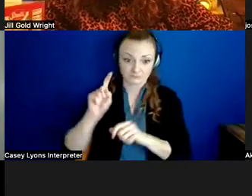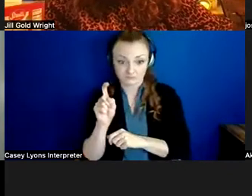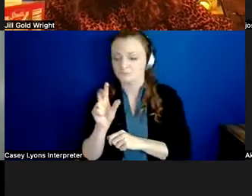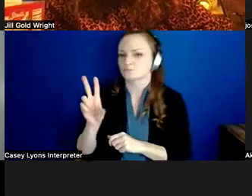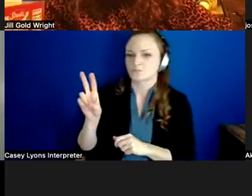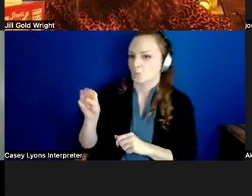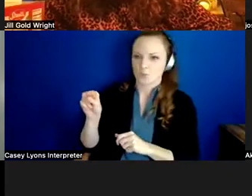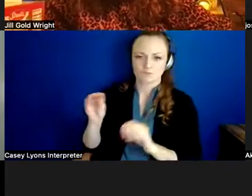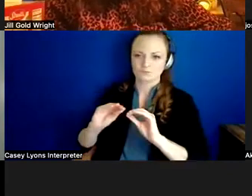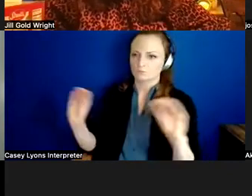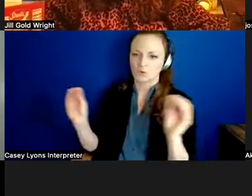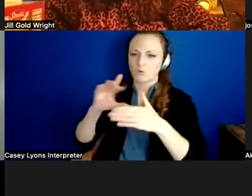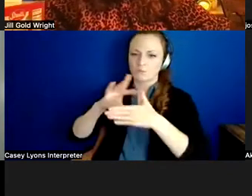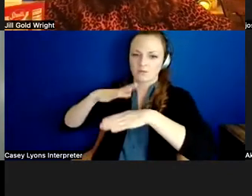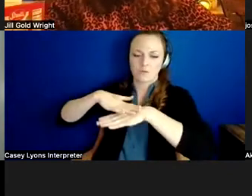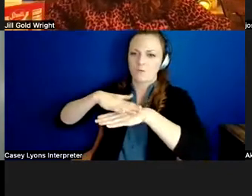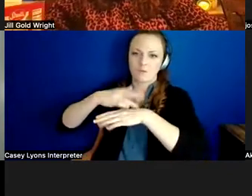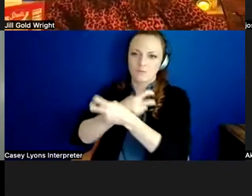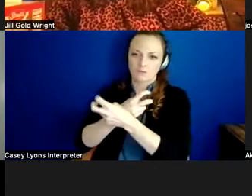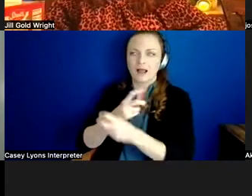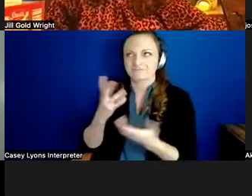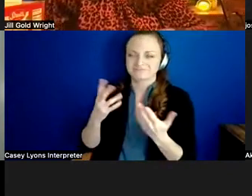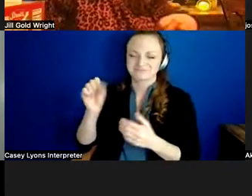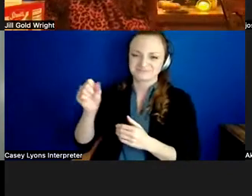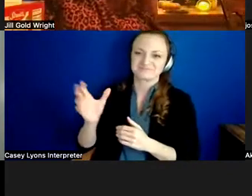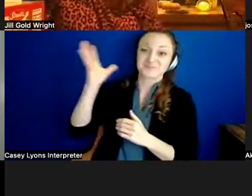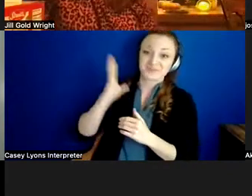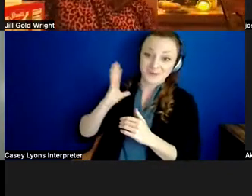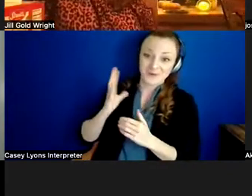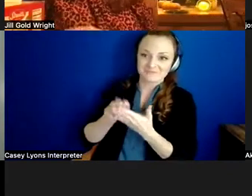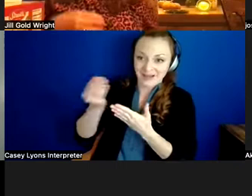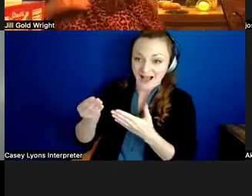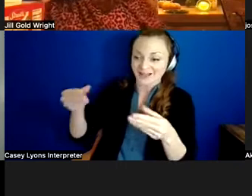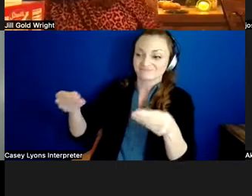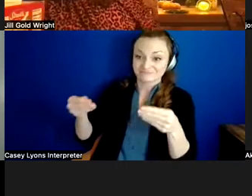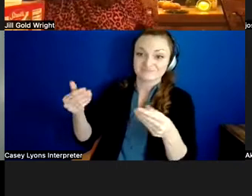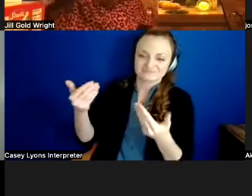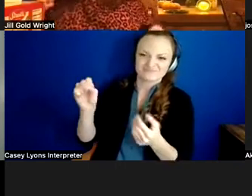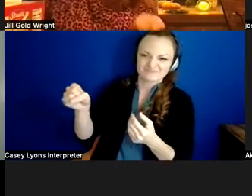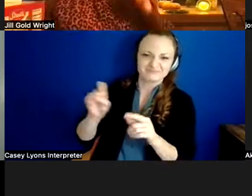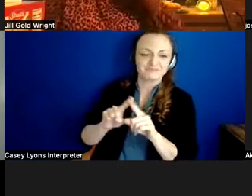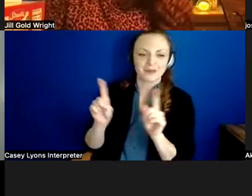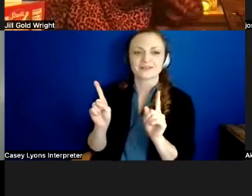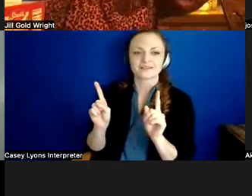originally when it was butchers, but there is no meat as part of that. a part of this.